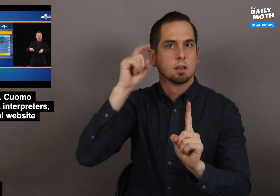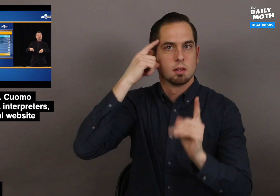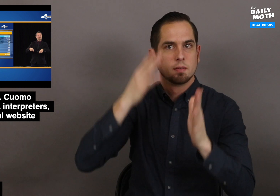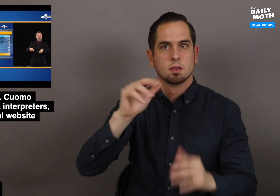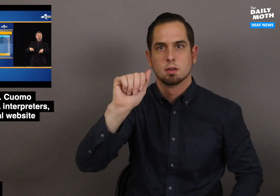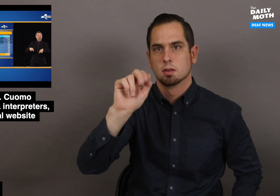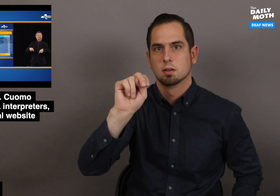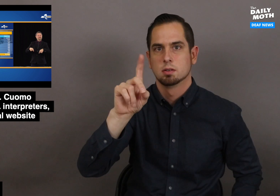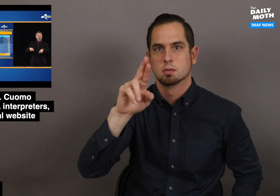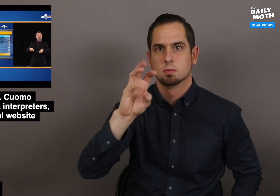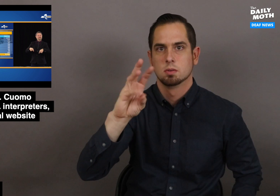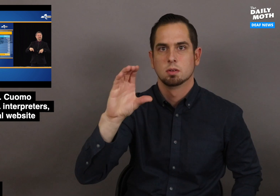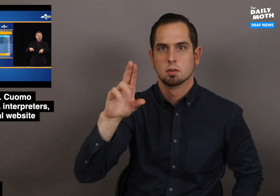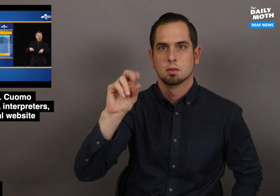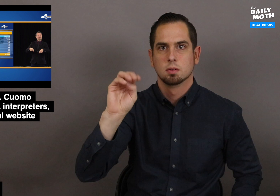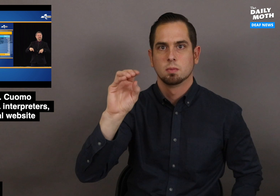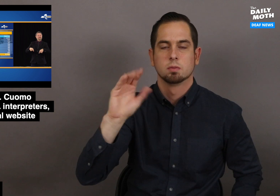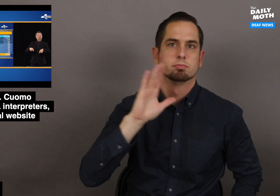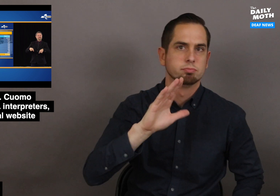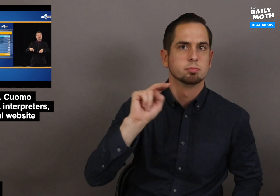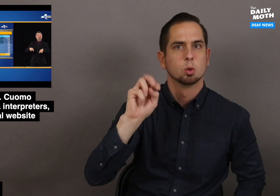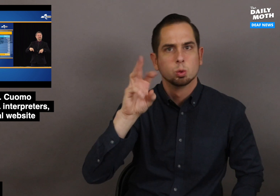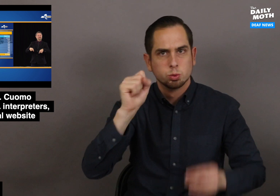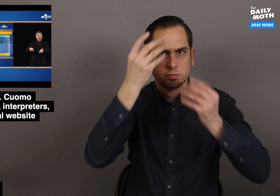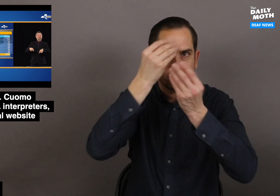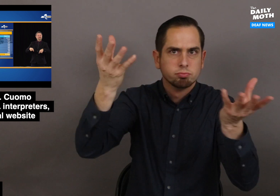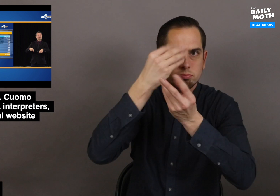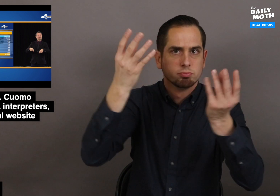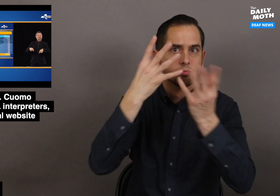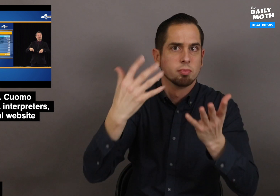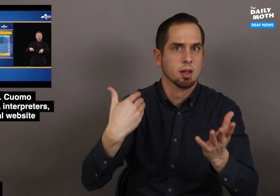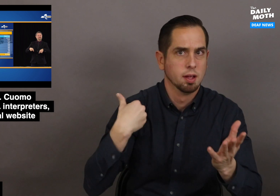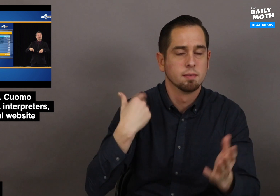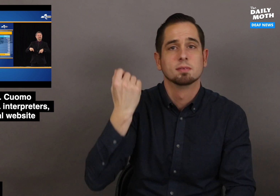Gov. Andrew Cuomo's press conferences,